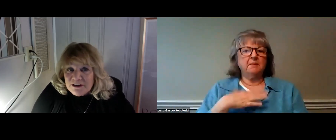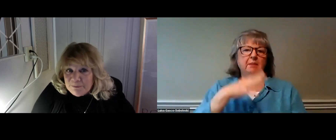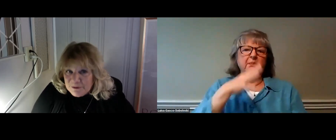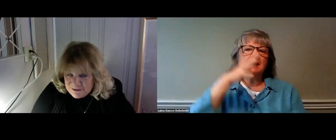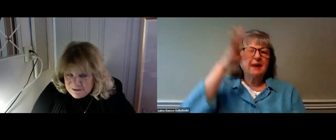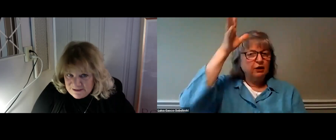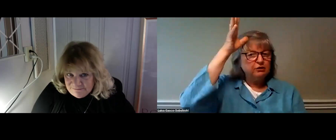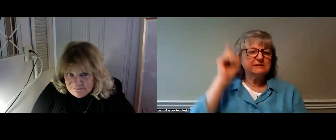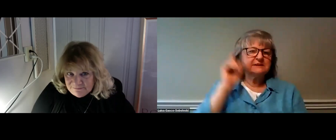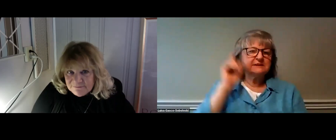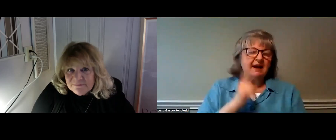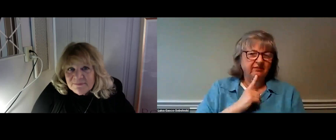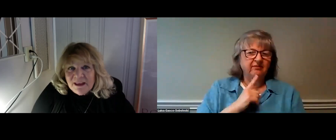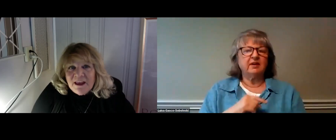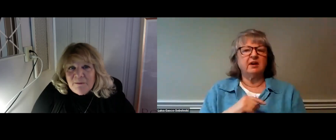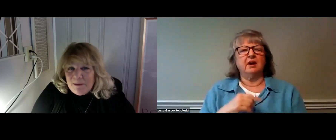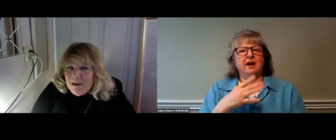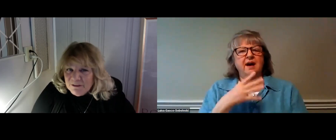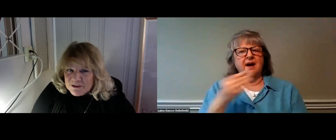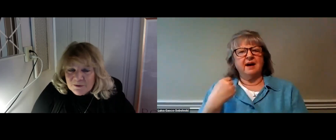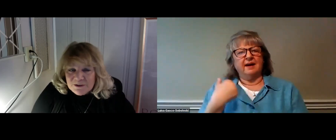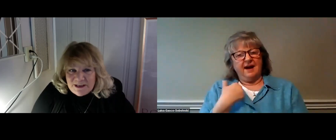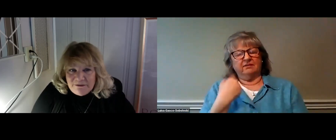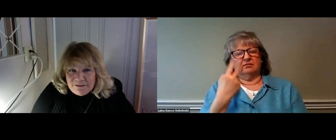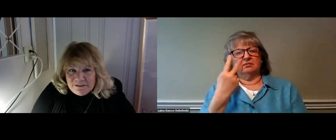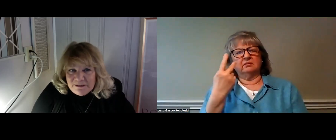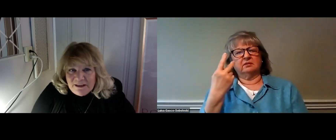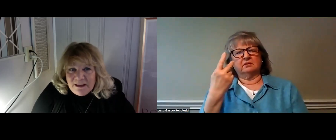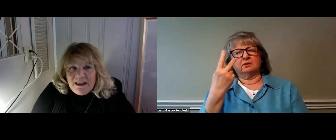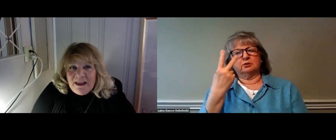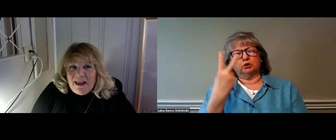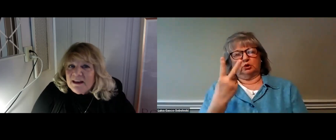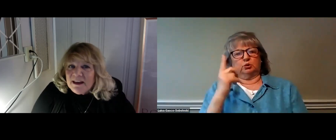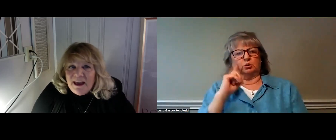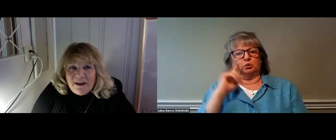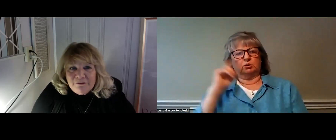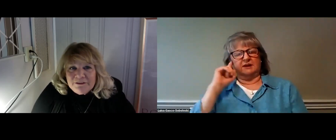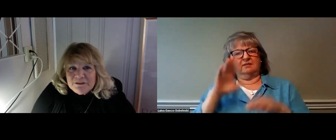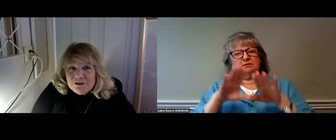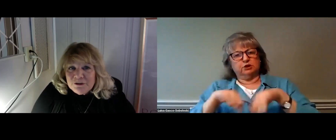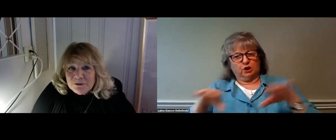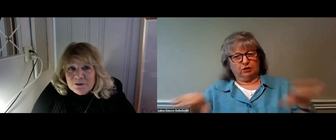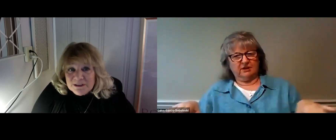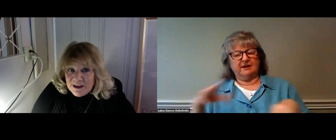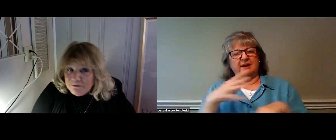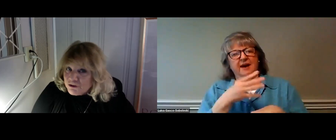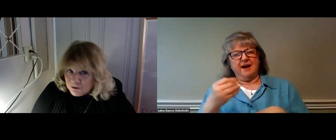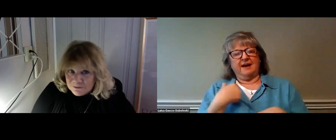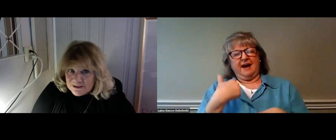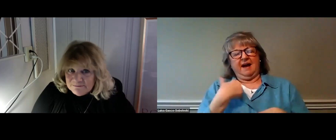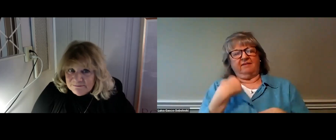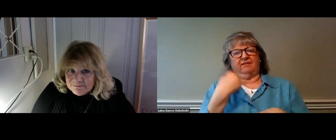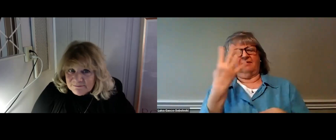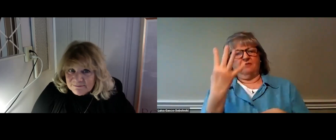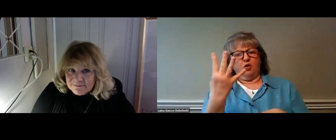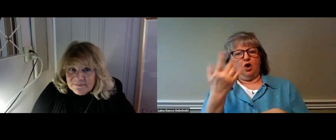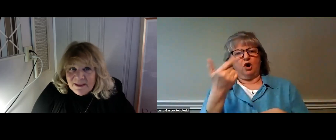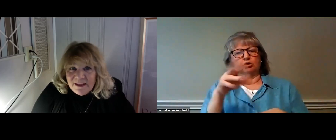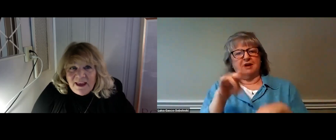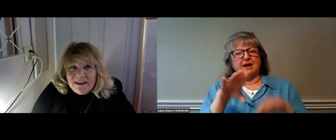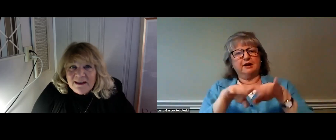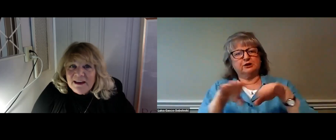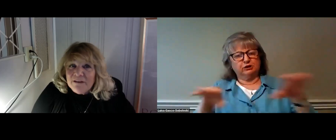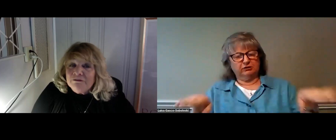person. My parents were deaf and I have two deaf children and I have four